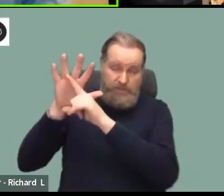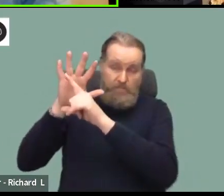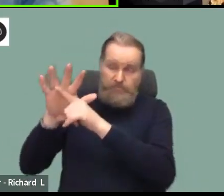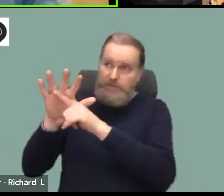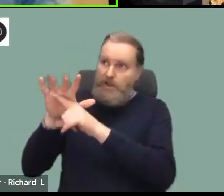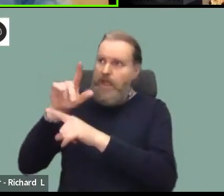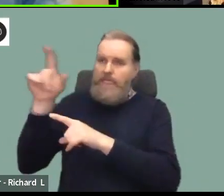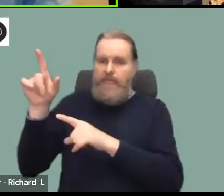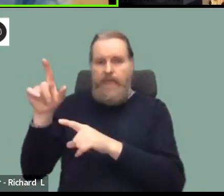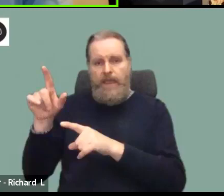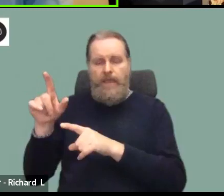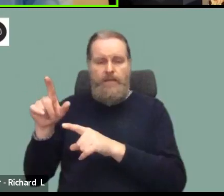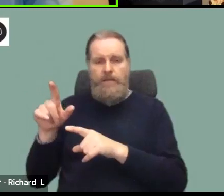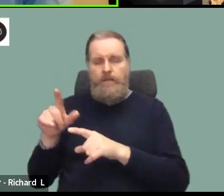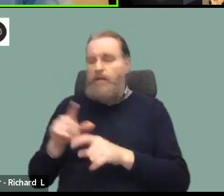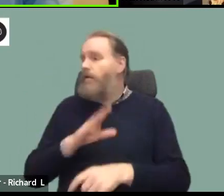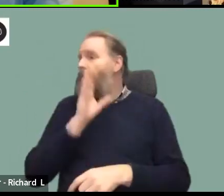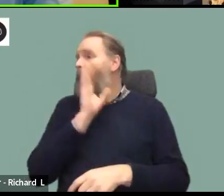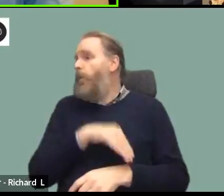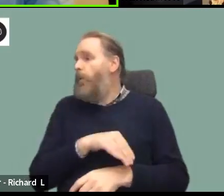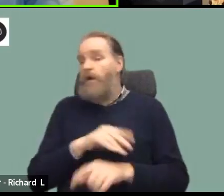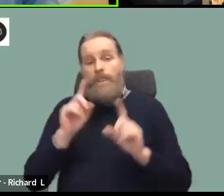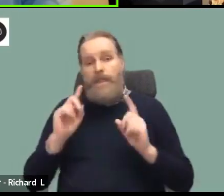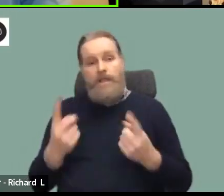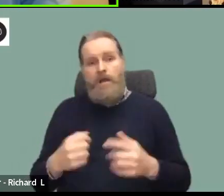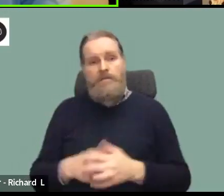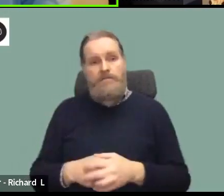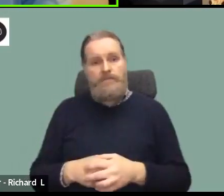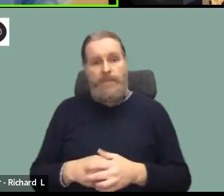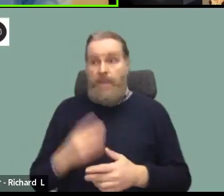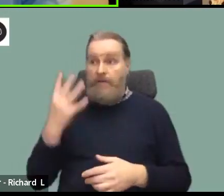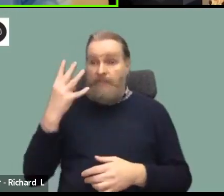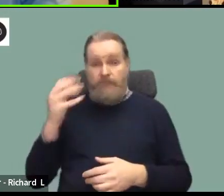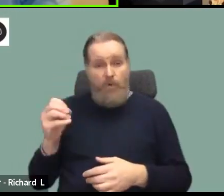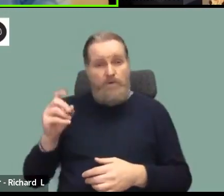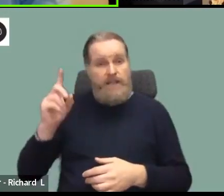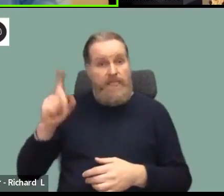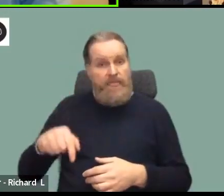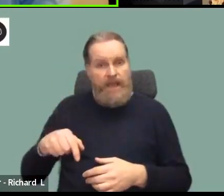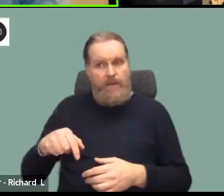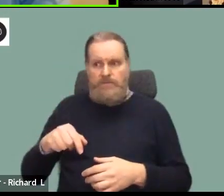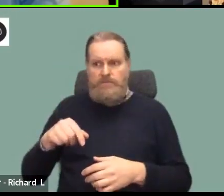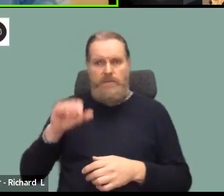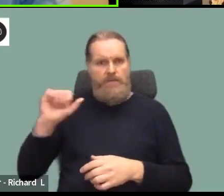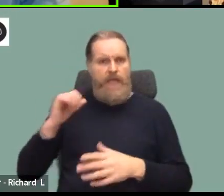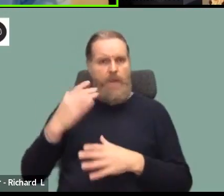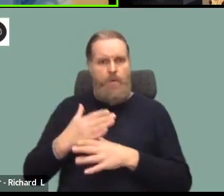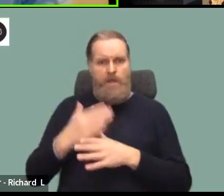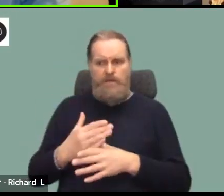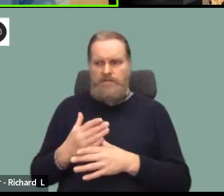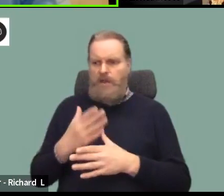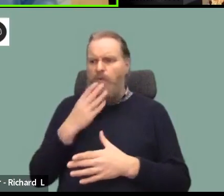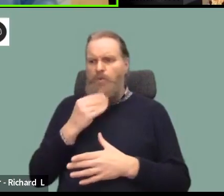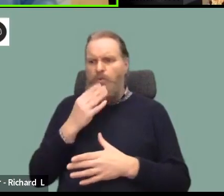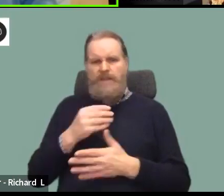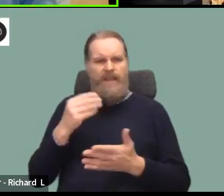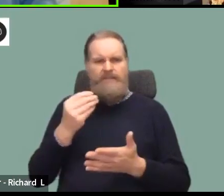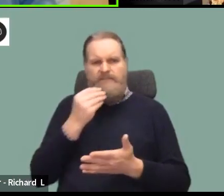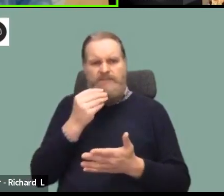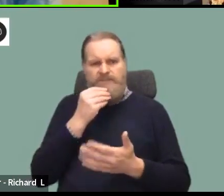on them, it will be impossible for them to think they can look the other way. When the other way. When 40,000 of them the other way. When 40,000 of their own workforce using.